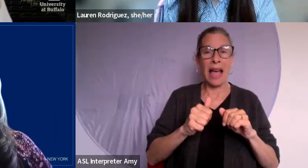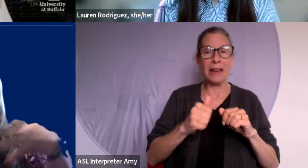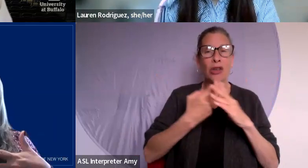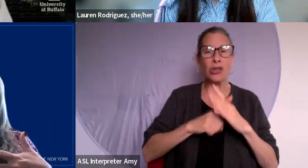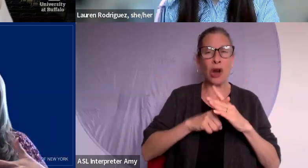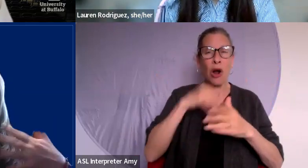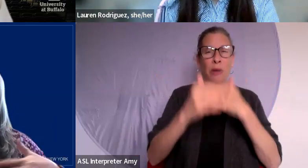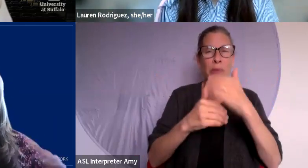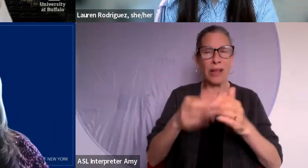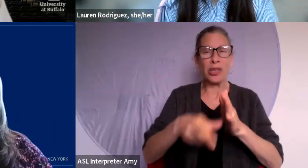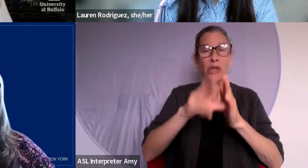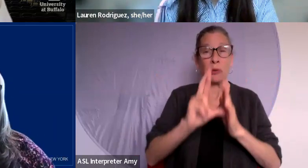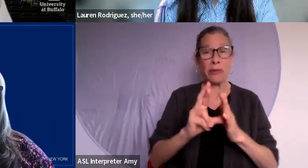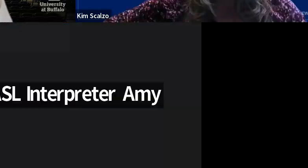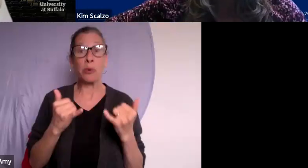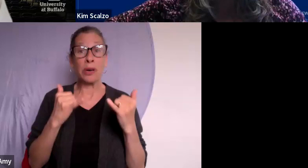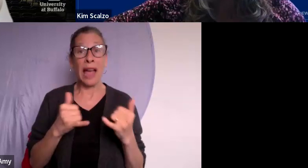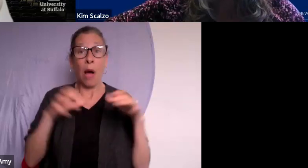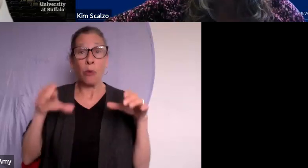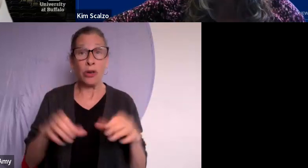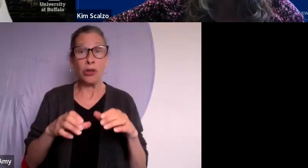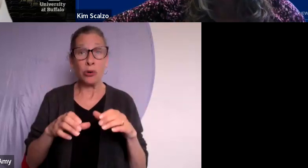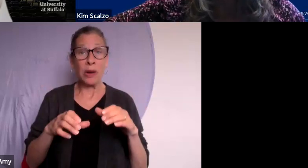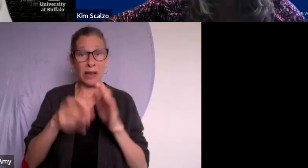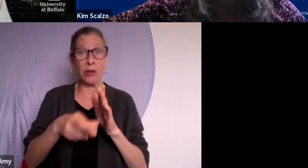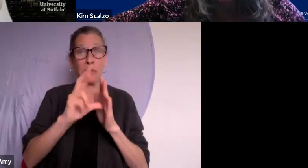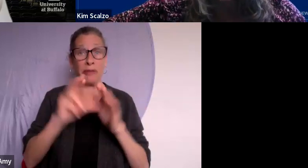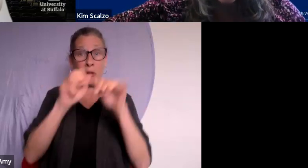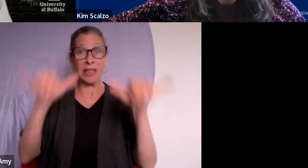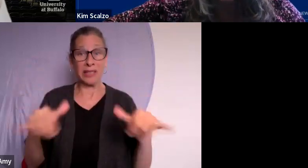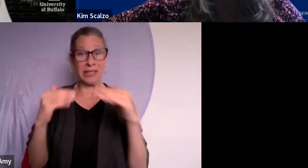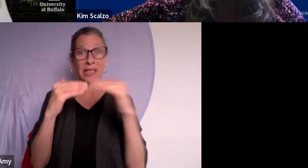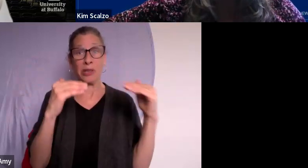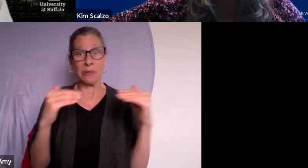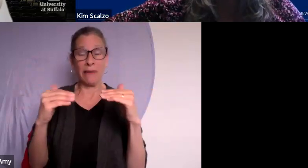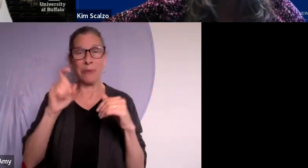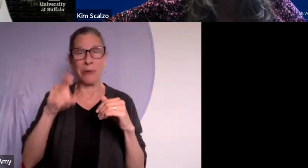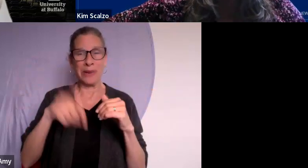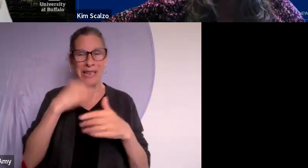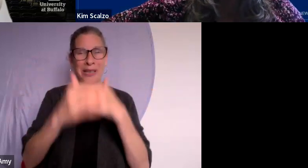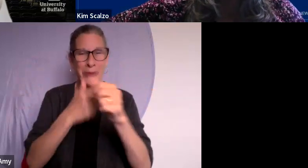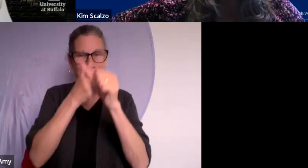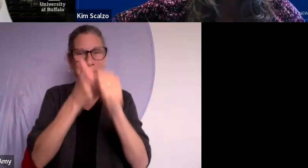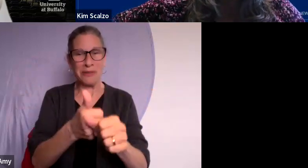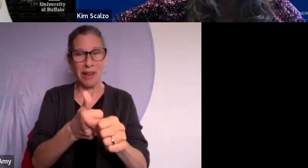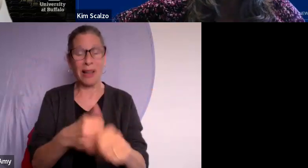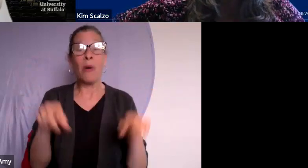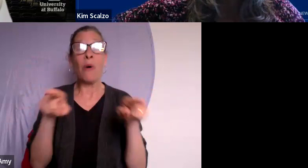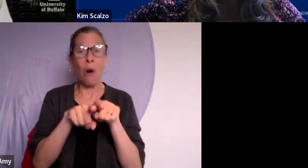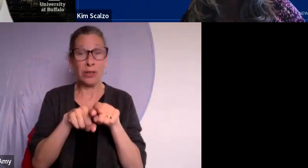doing the review now here at the system level. So we needed a process for that. We also in the process of doing this going back